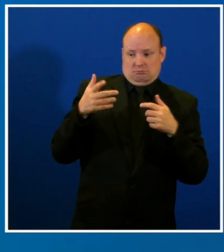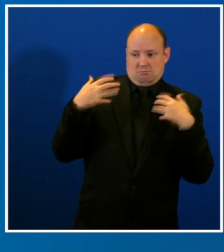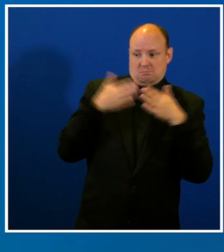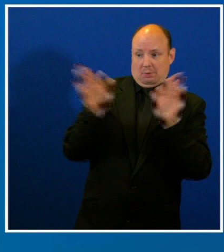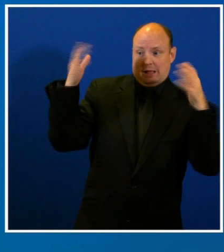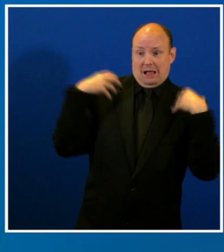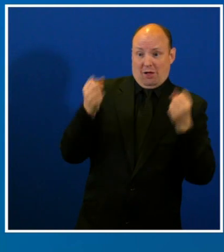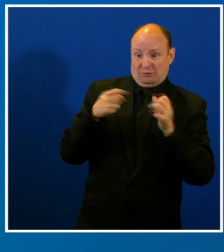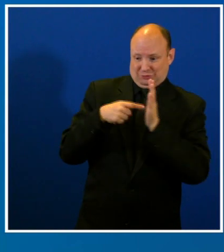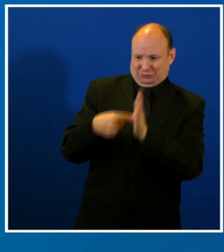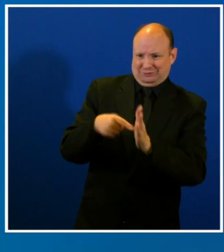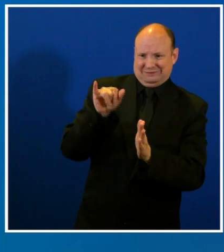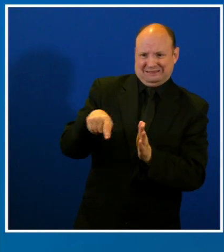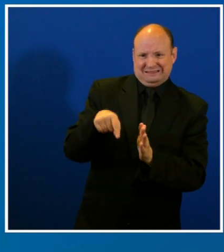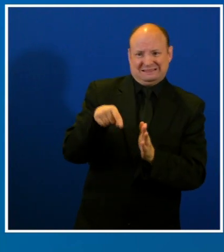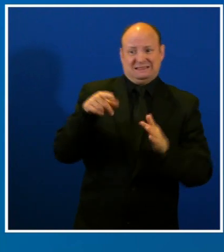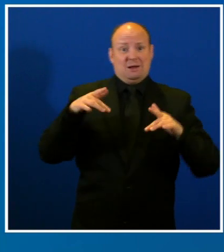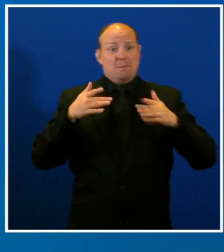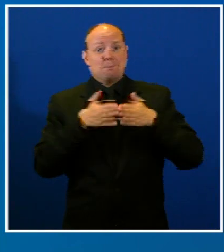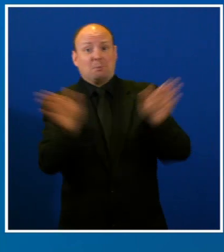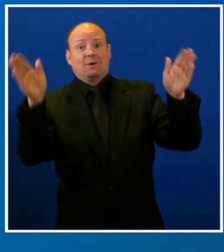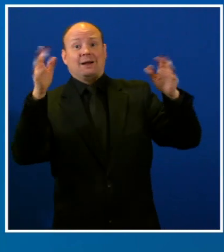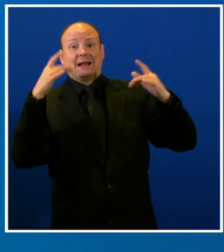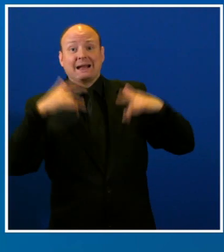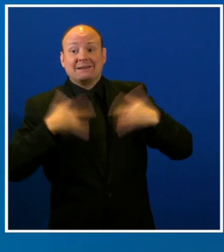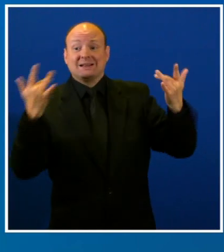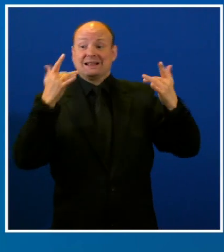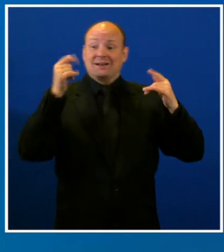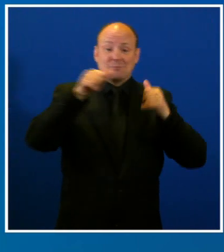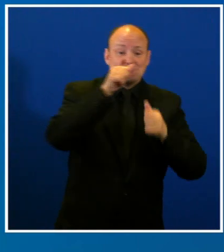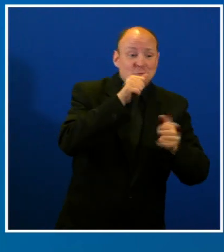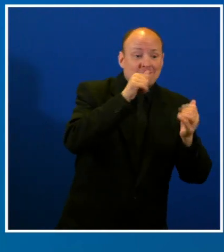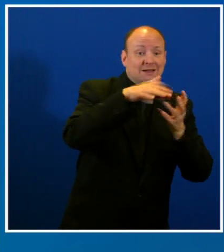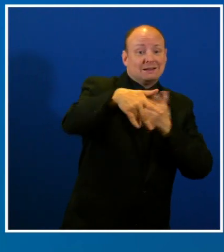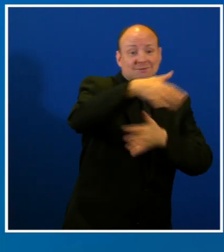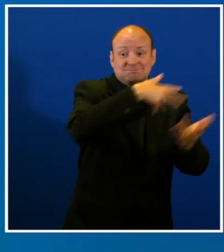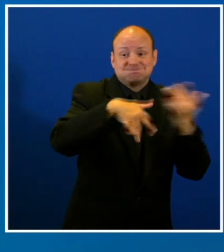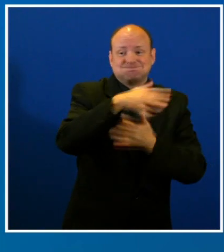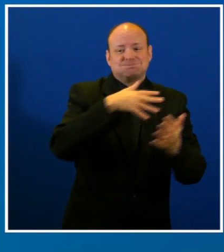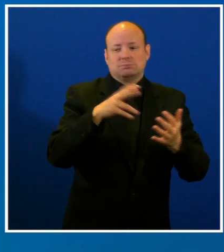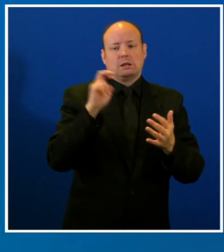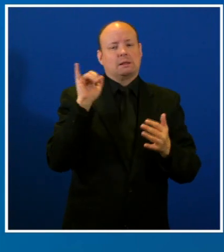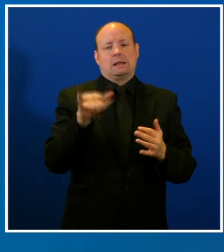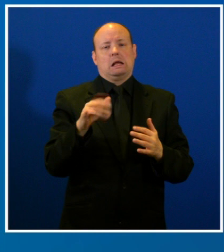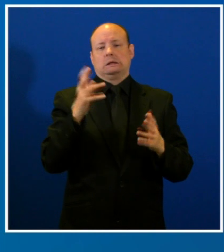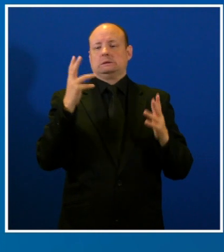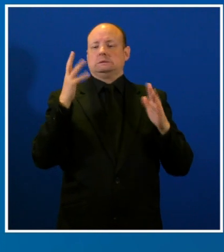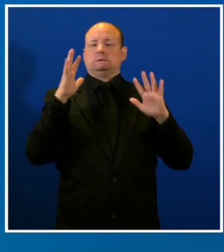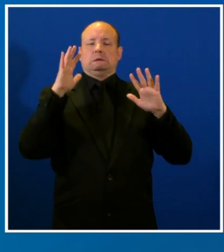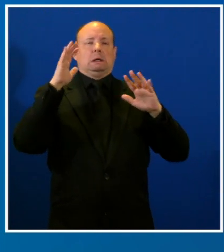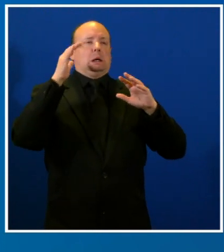events and private social gatherings are leading sources of that COVID exposure.